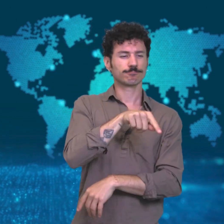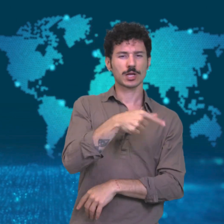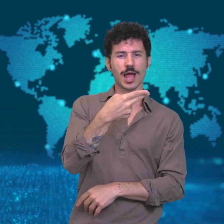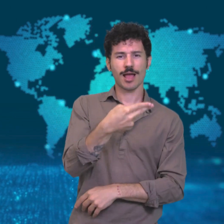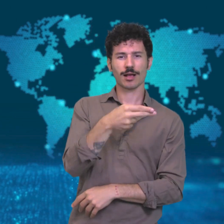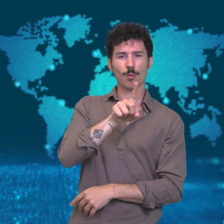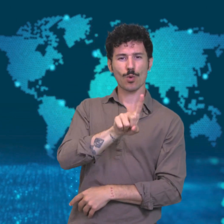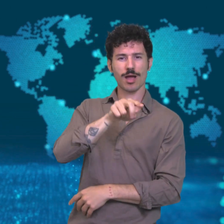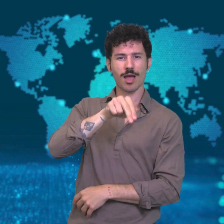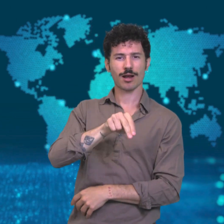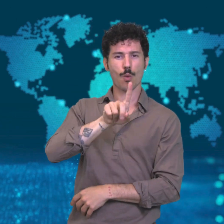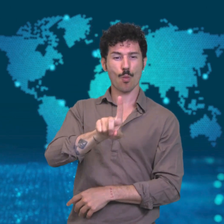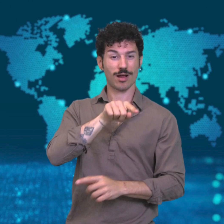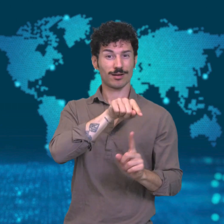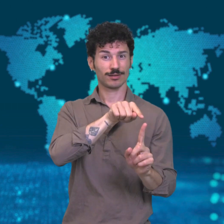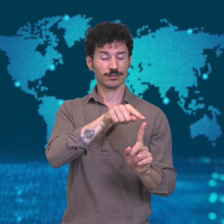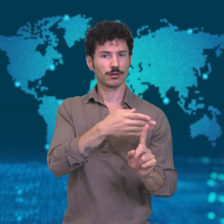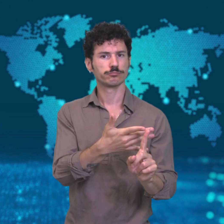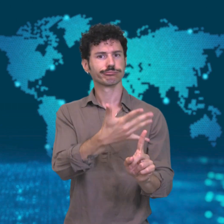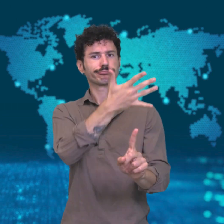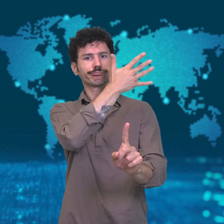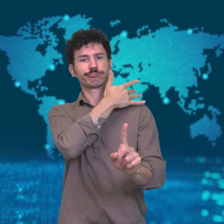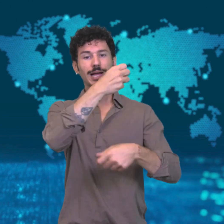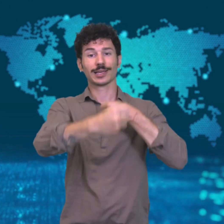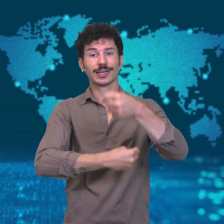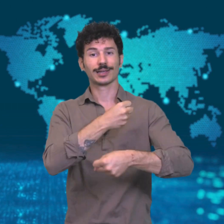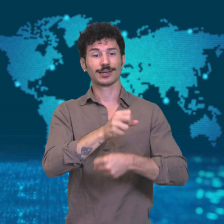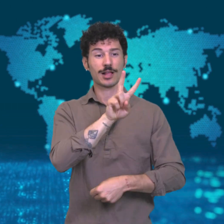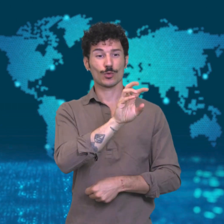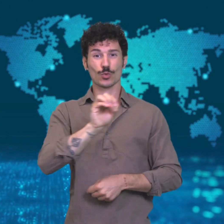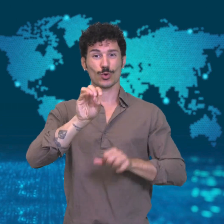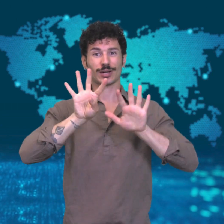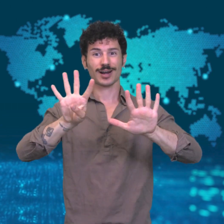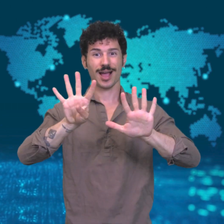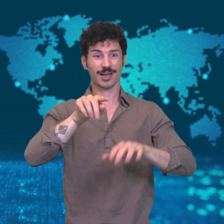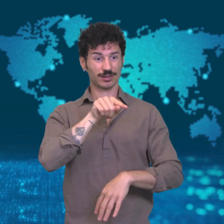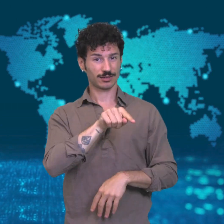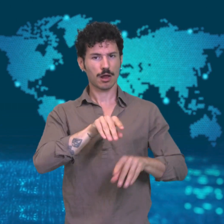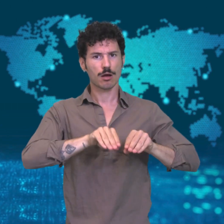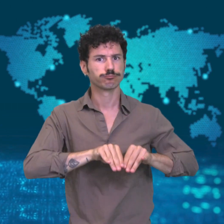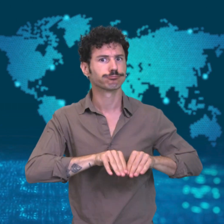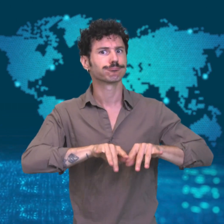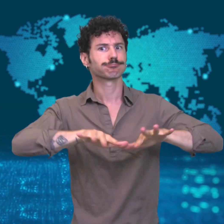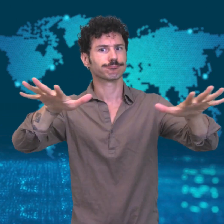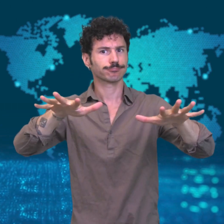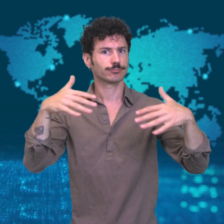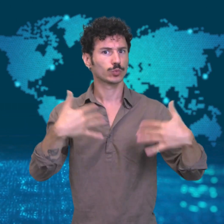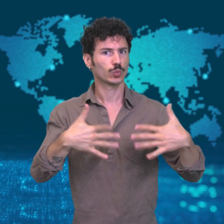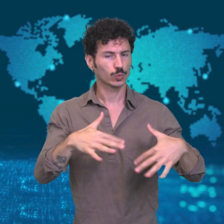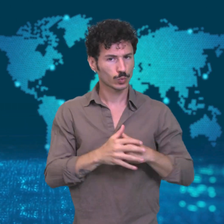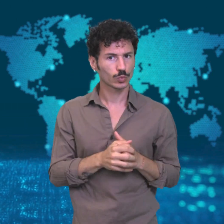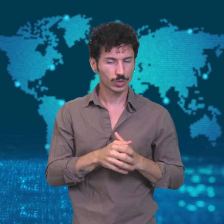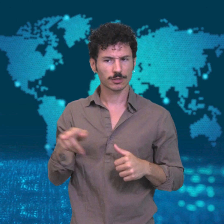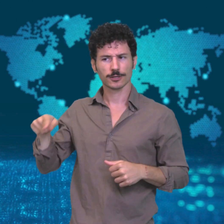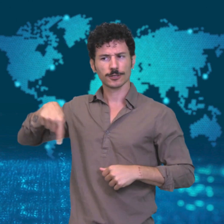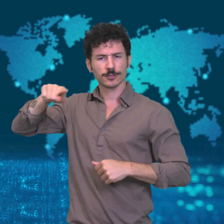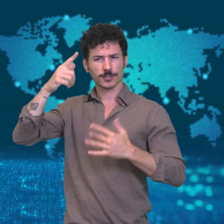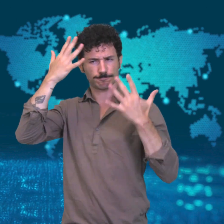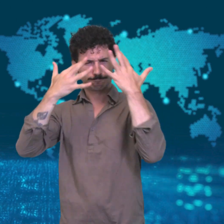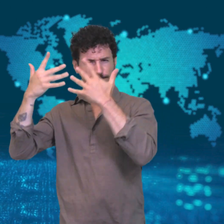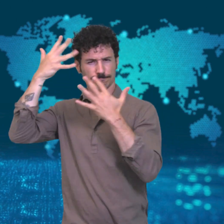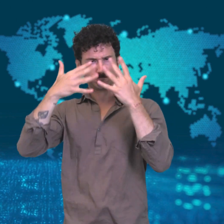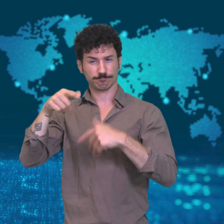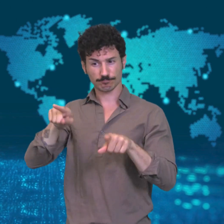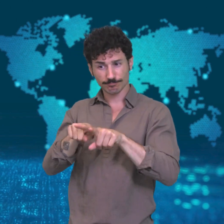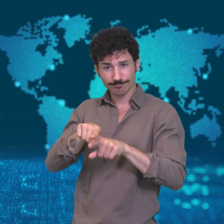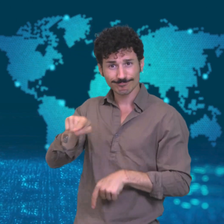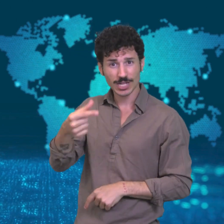They believe it is genetically similar to the H1N1 that caused a pandemic in 2009,